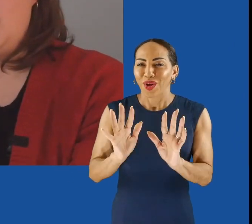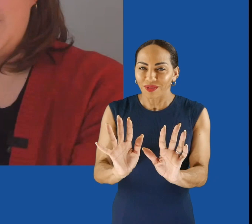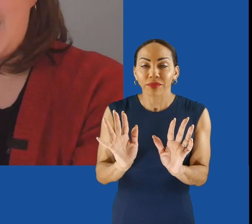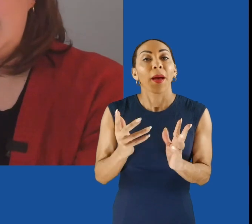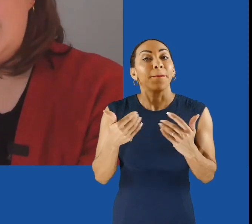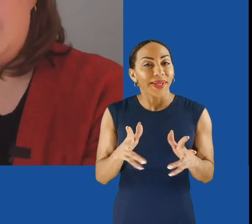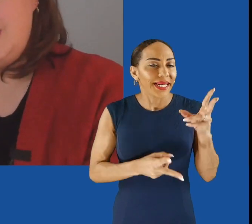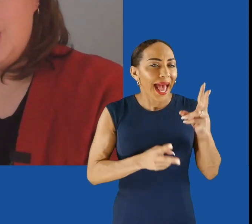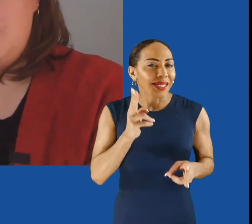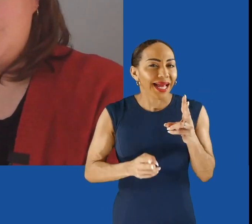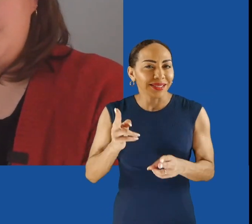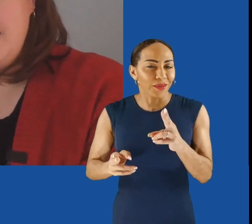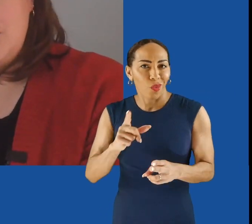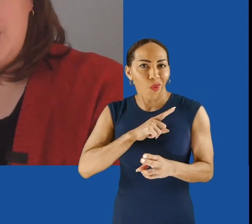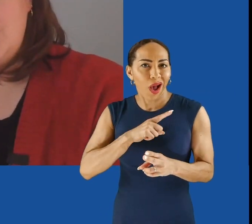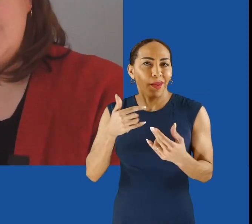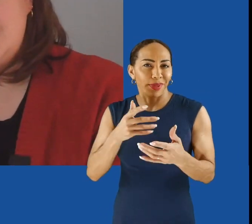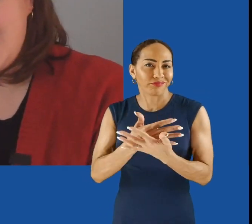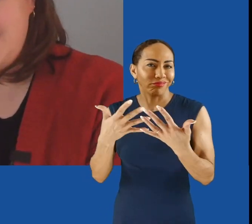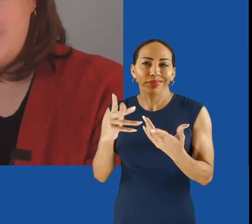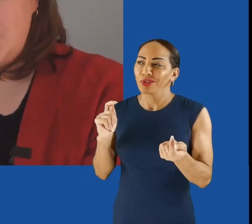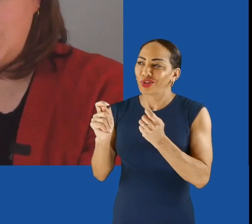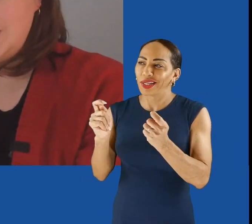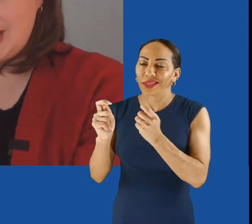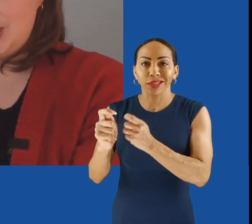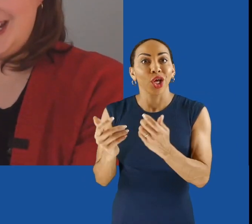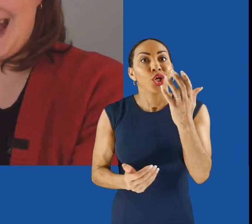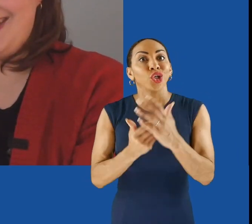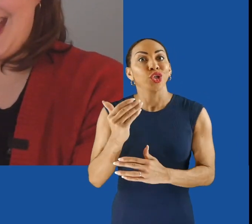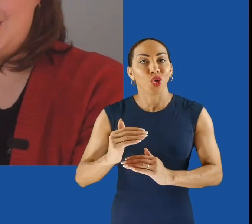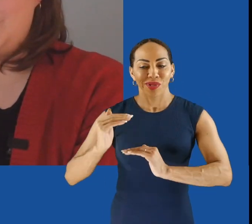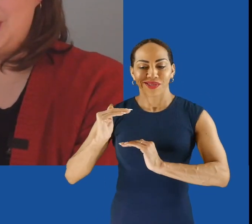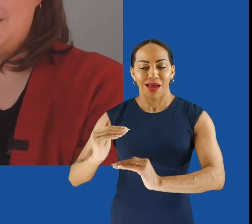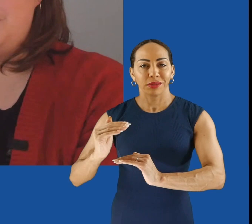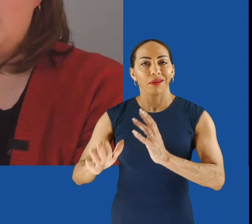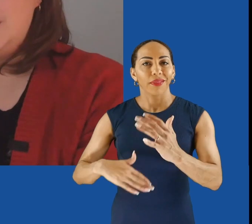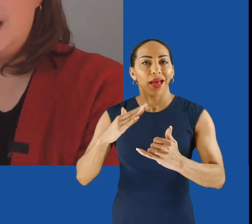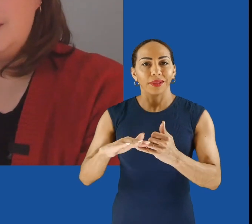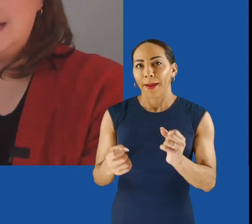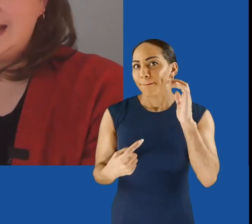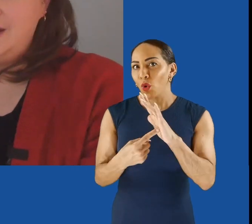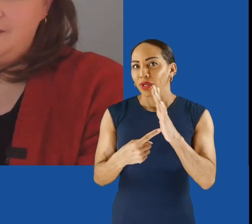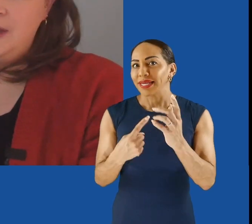We have edited the video to reflect the changes and there is a new section at the end which gives important up-to-date information.